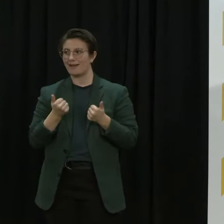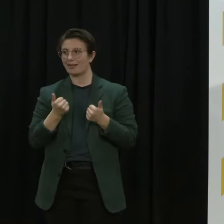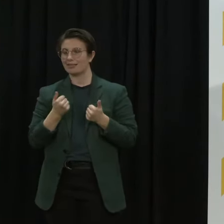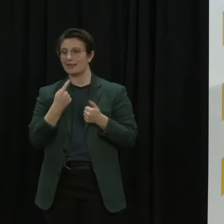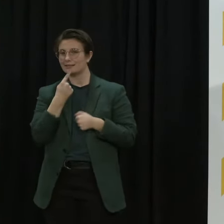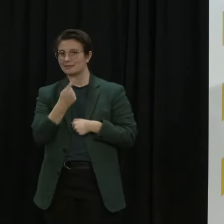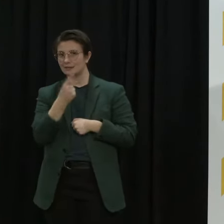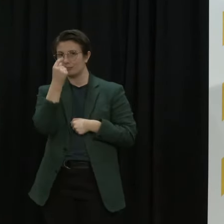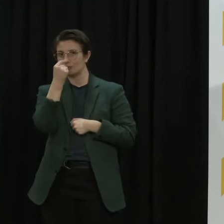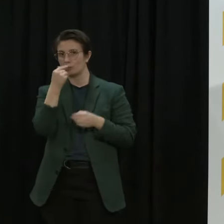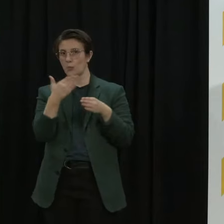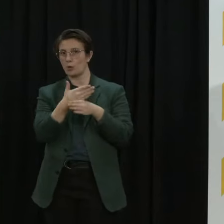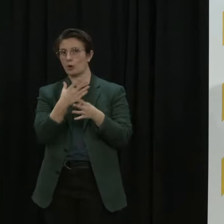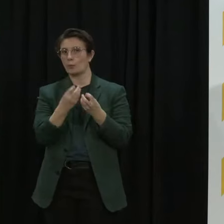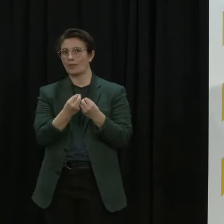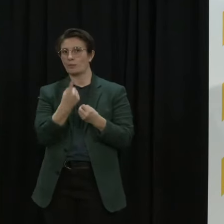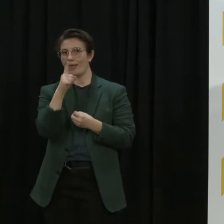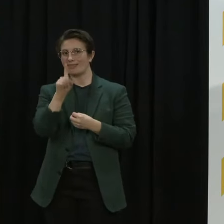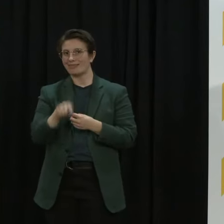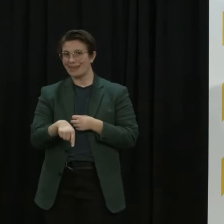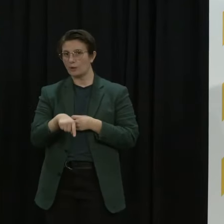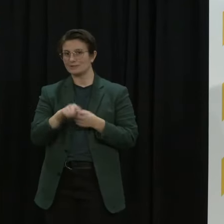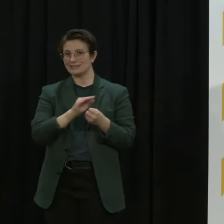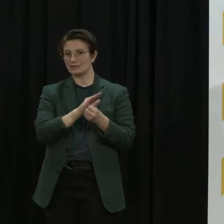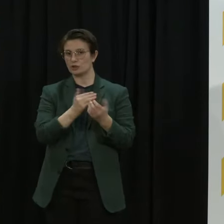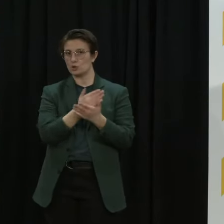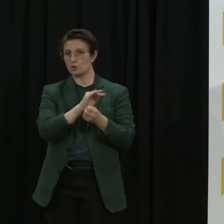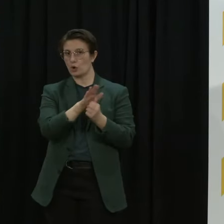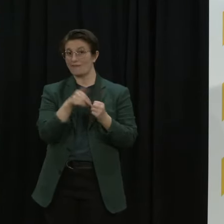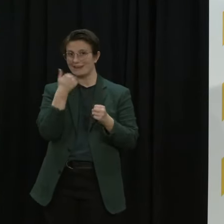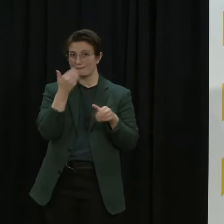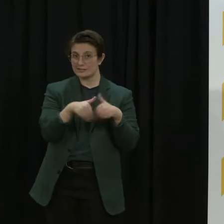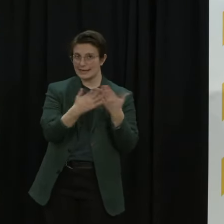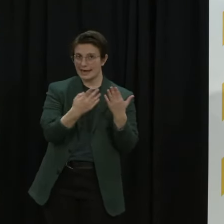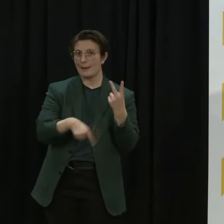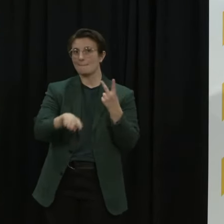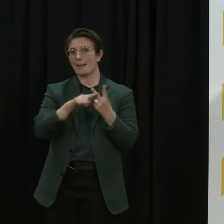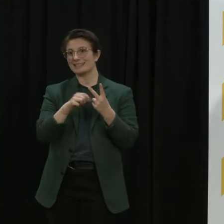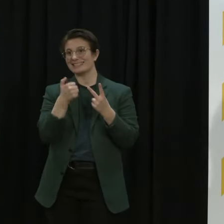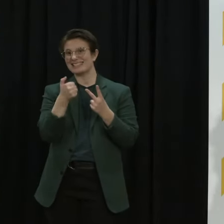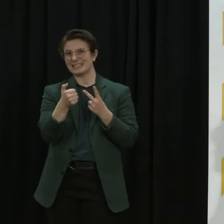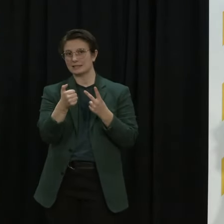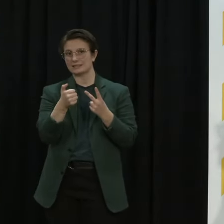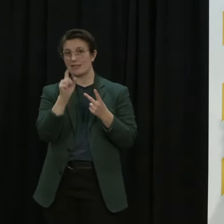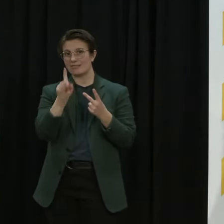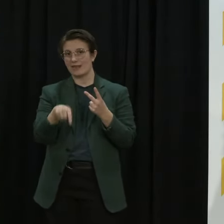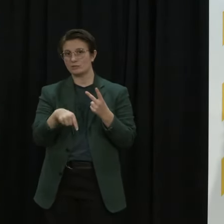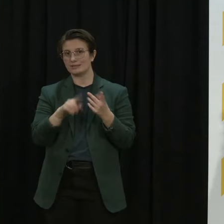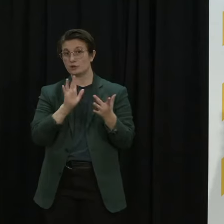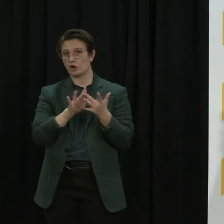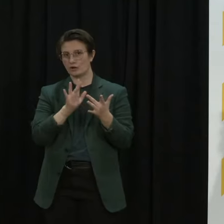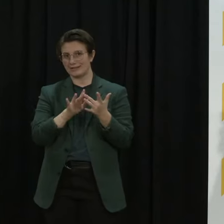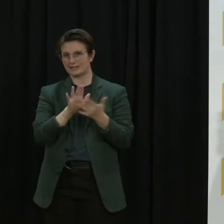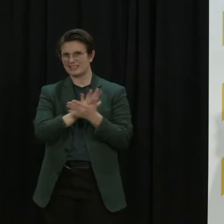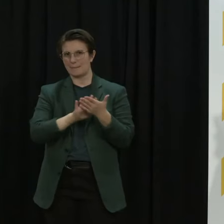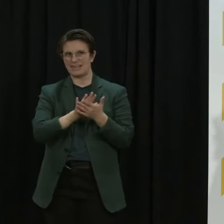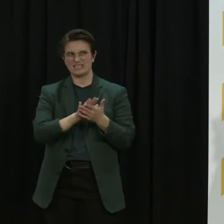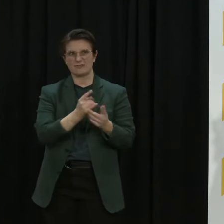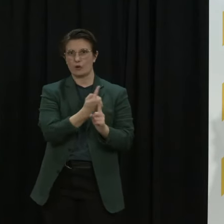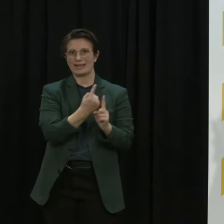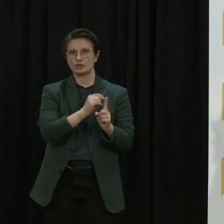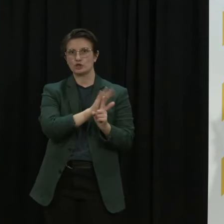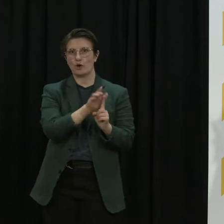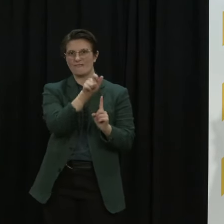contact tracing.